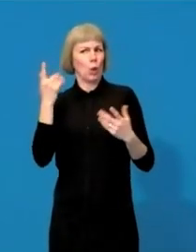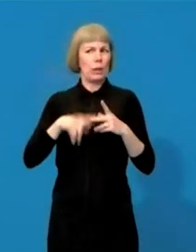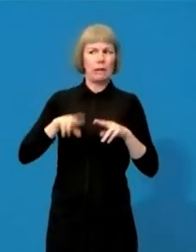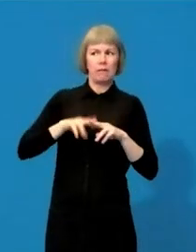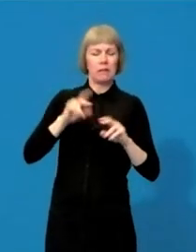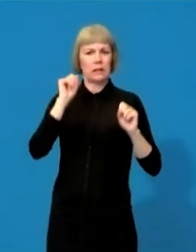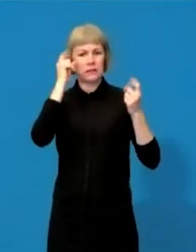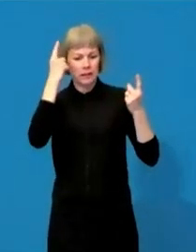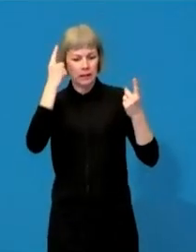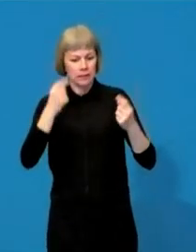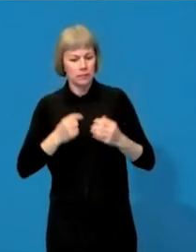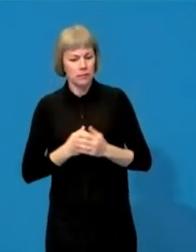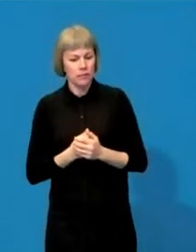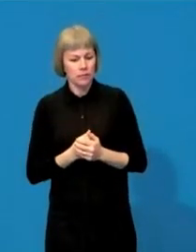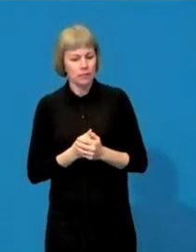Respite is meant to be to give the parent a break.